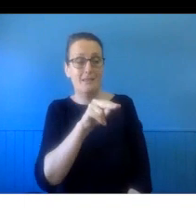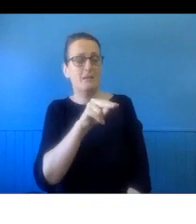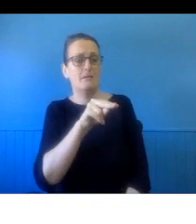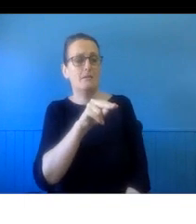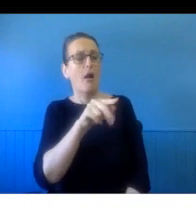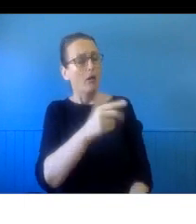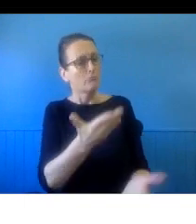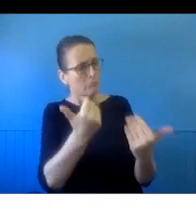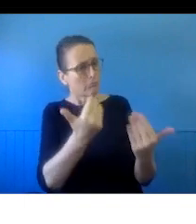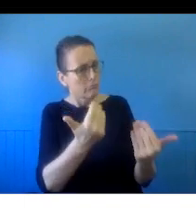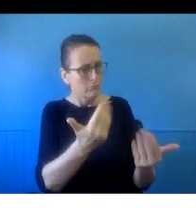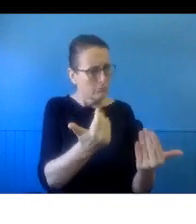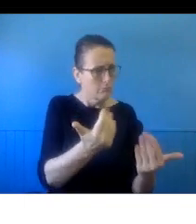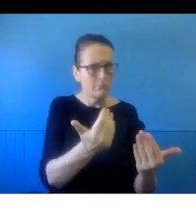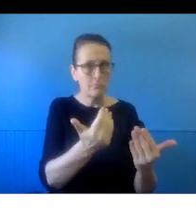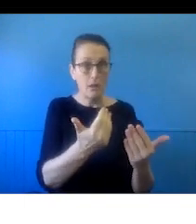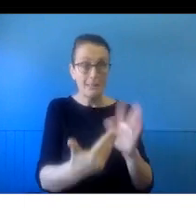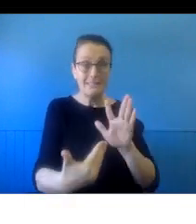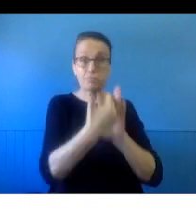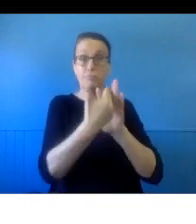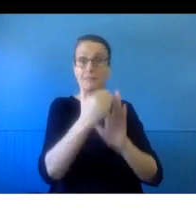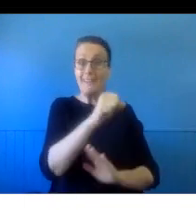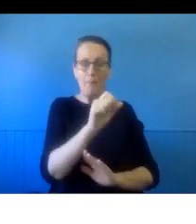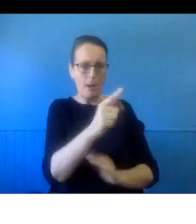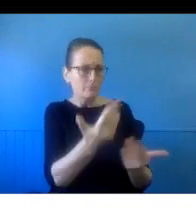welcome disruption. It might be seen as a great idea. So it really